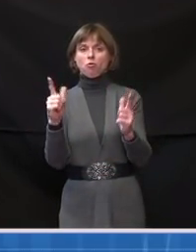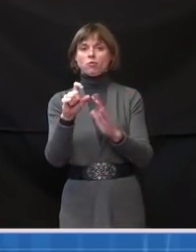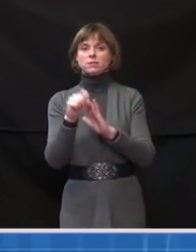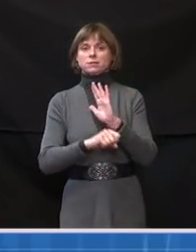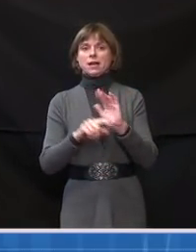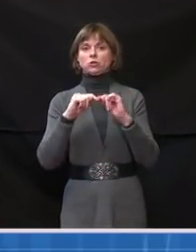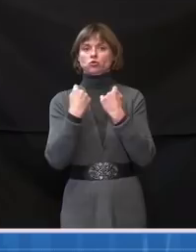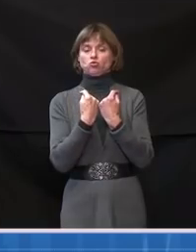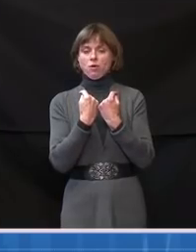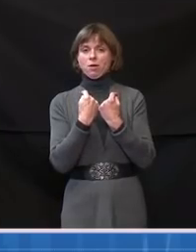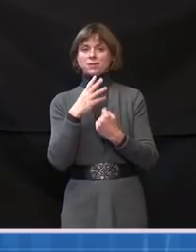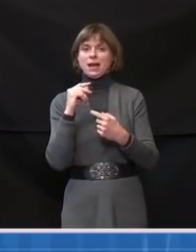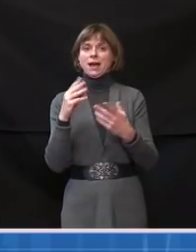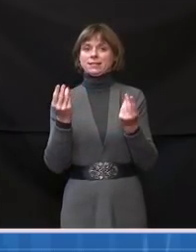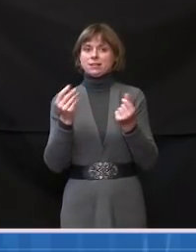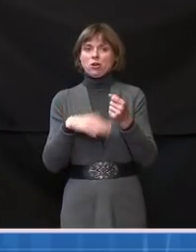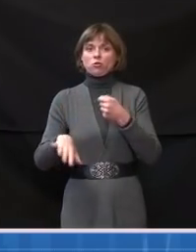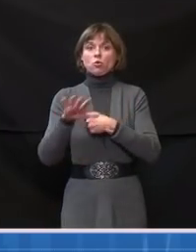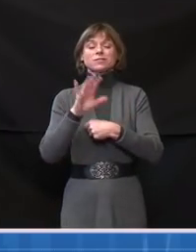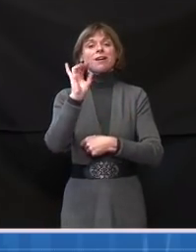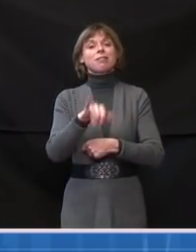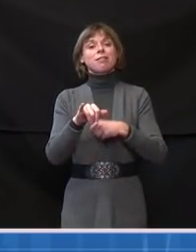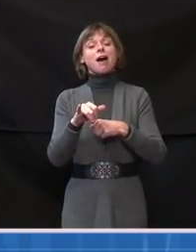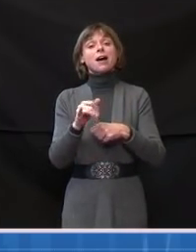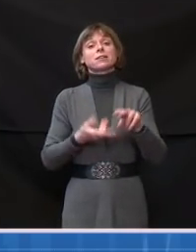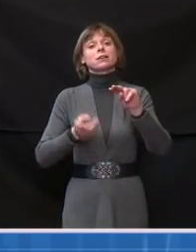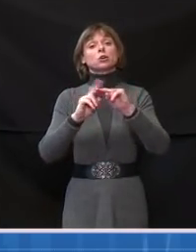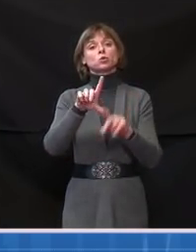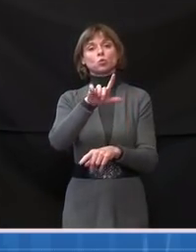increase in vaccine supply across the first three weeks.